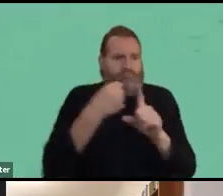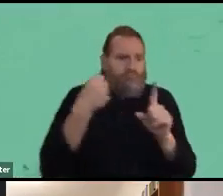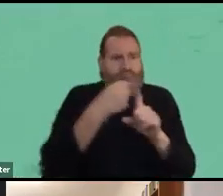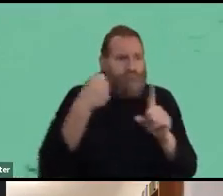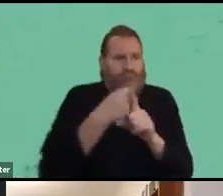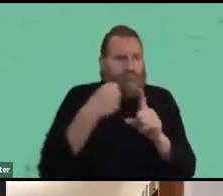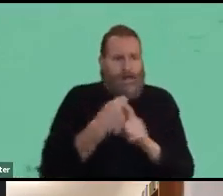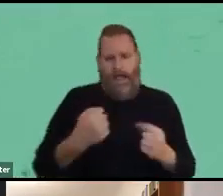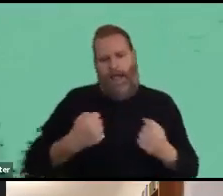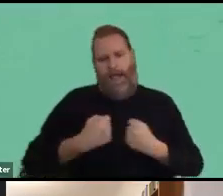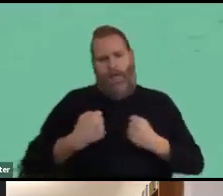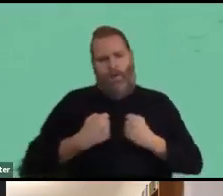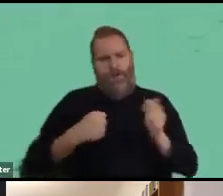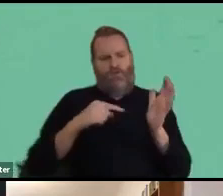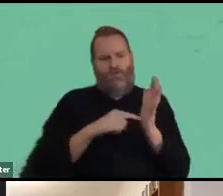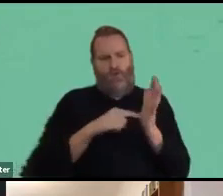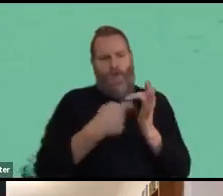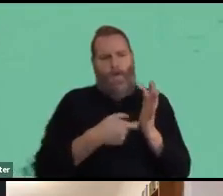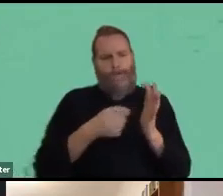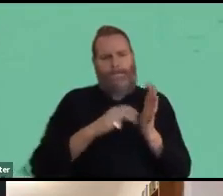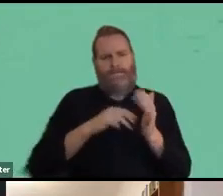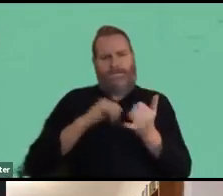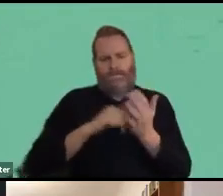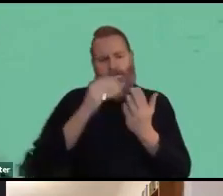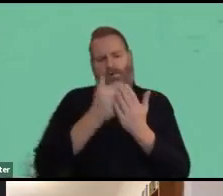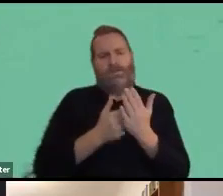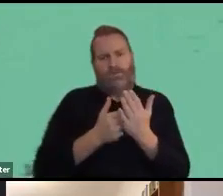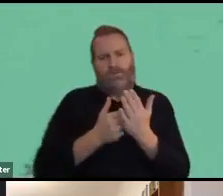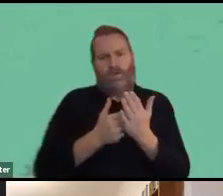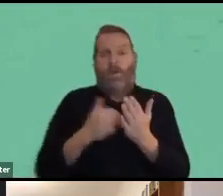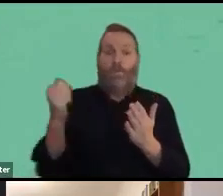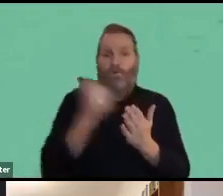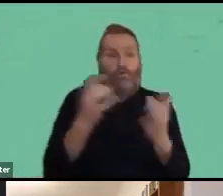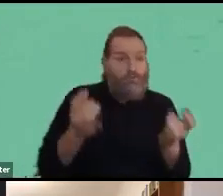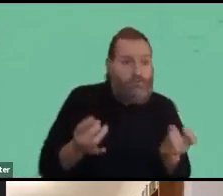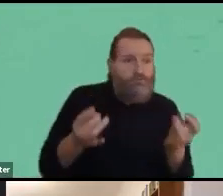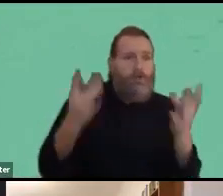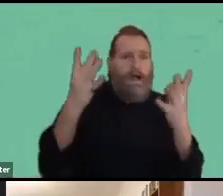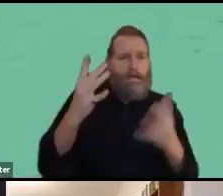I’ve joined the strike I’ve been on the demos and I think now and I’m sure Mark will crack on